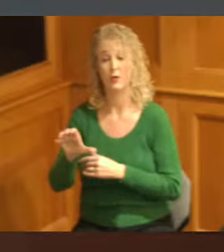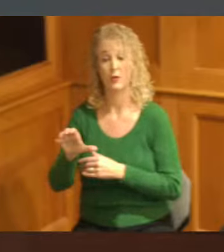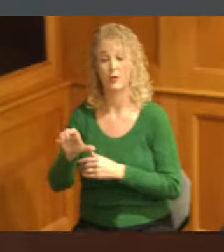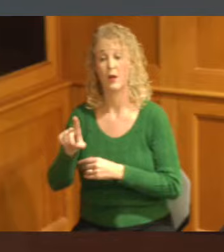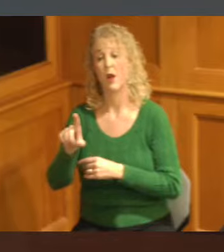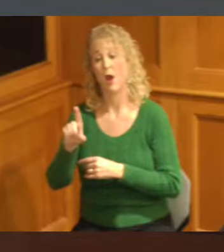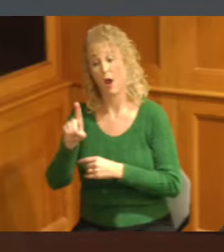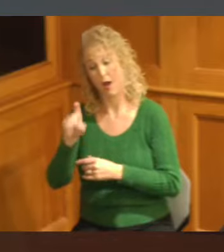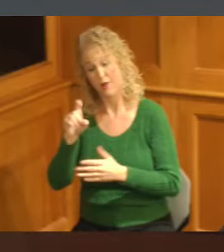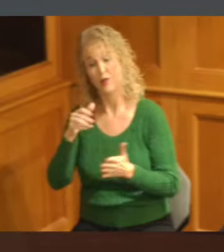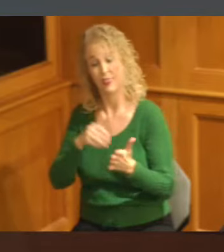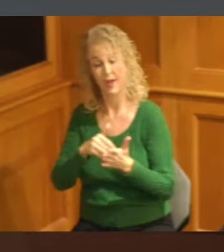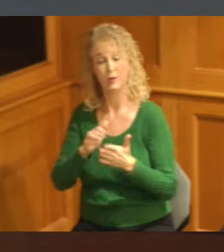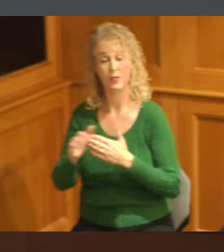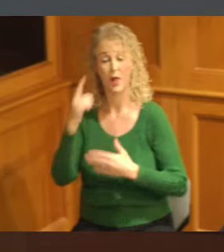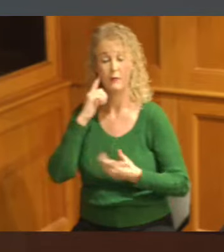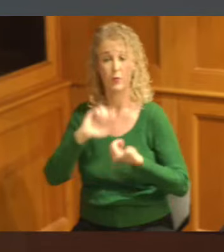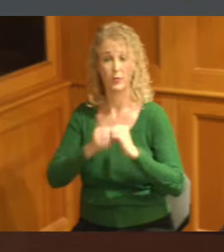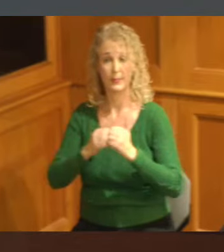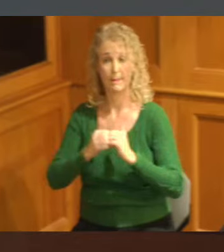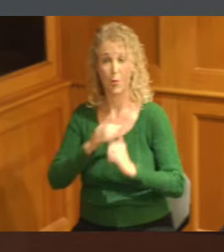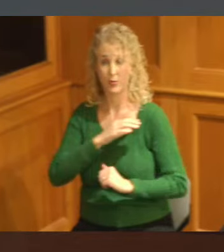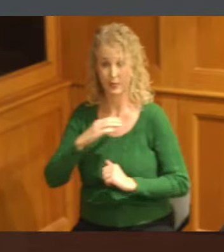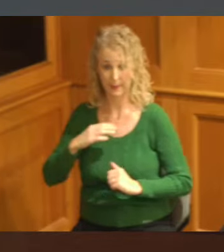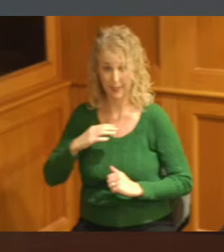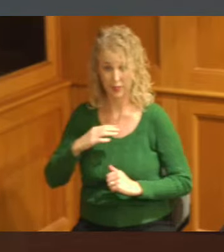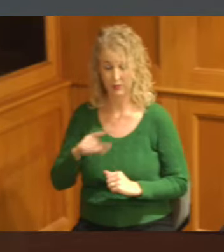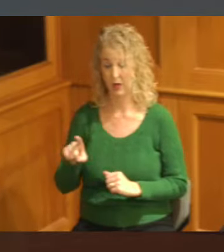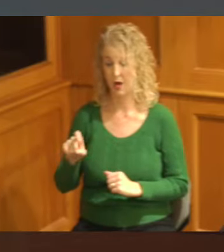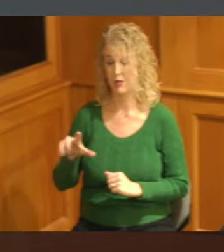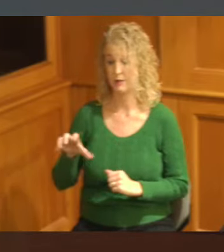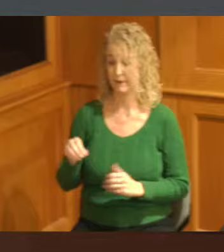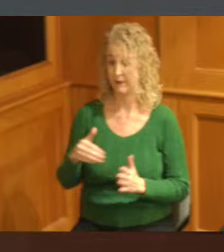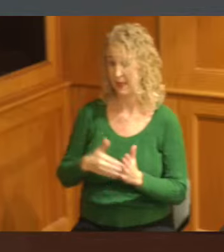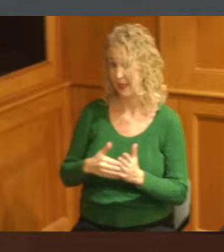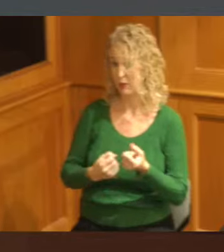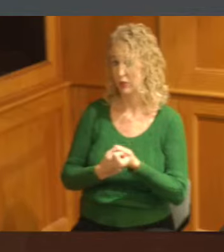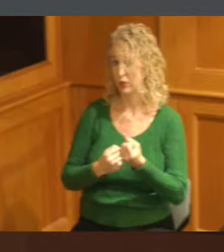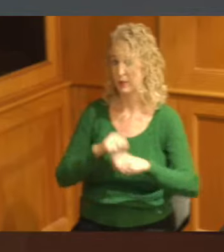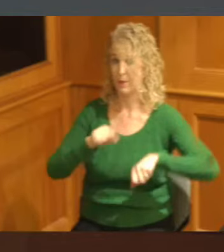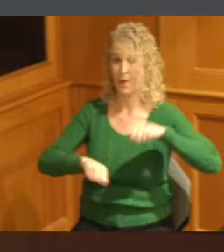to the sports Commission. an allocation of 150,000 to support bike trail development.